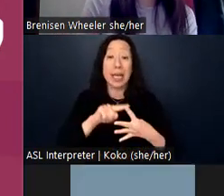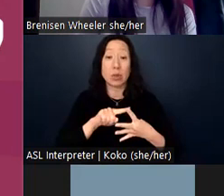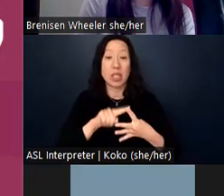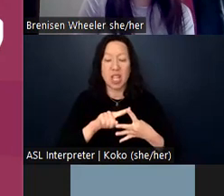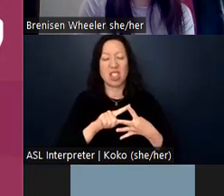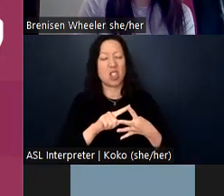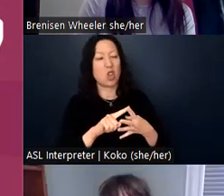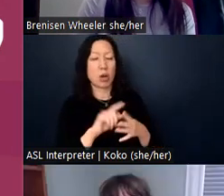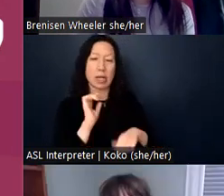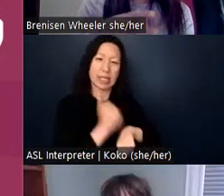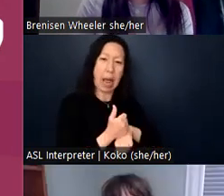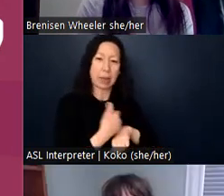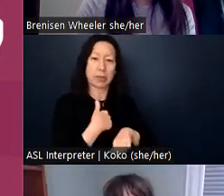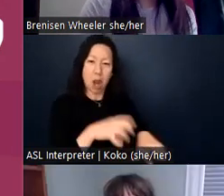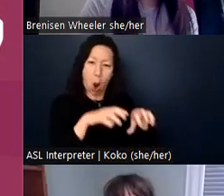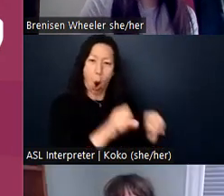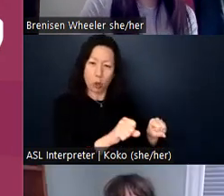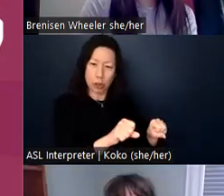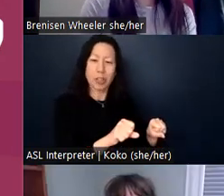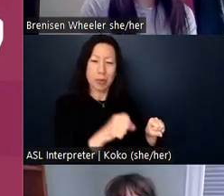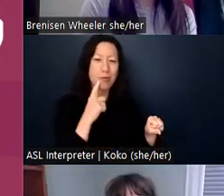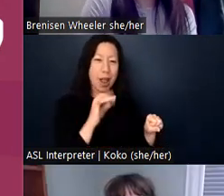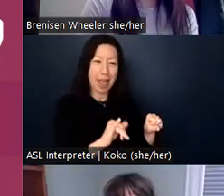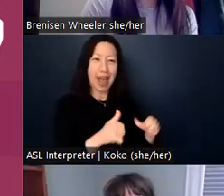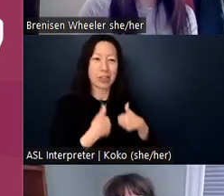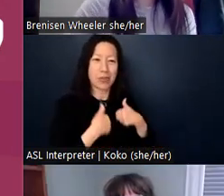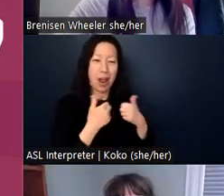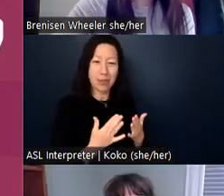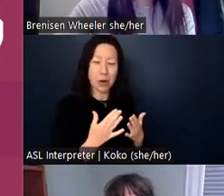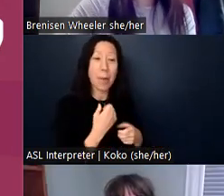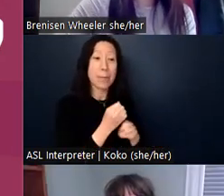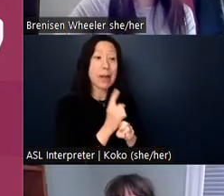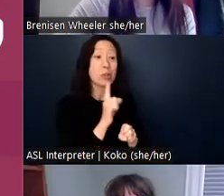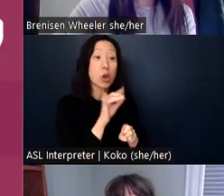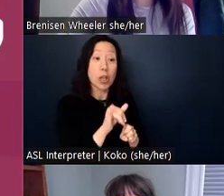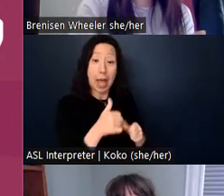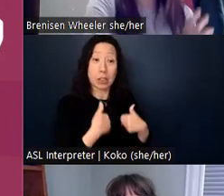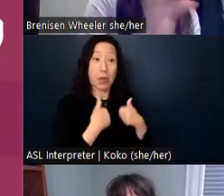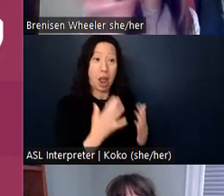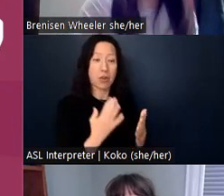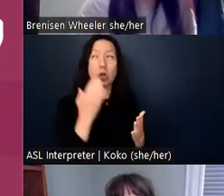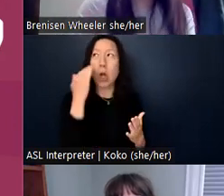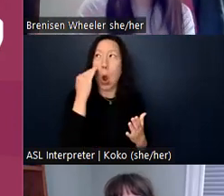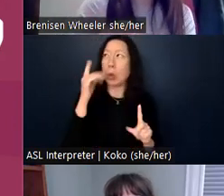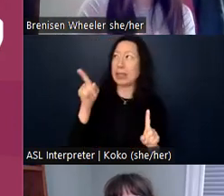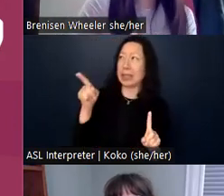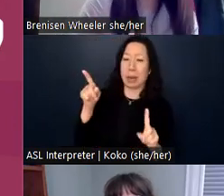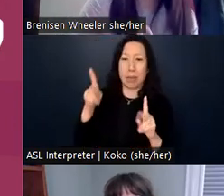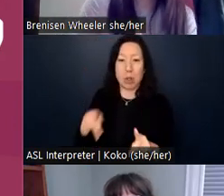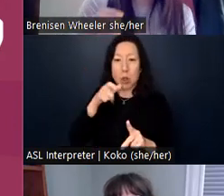ensure that the survivor knows that the impressive person feels owed all the survivors attention,